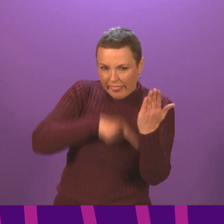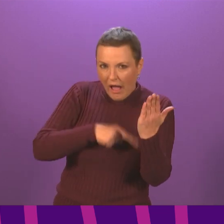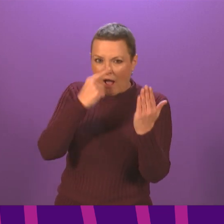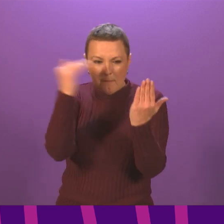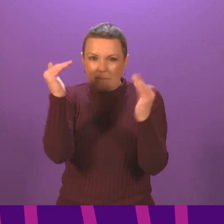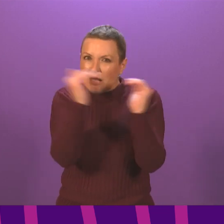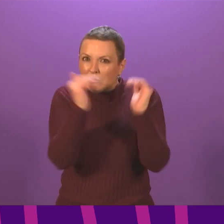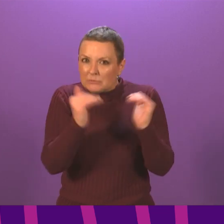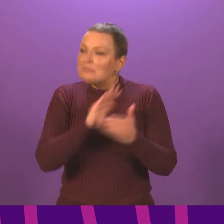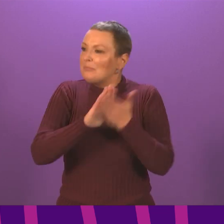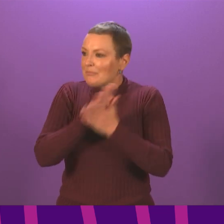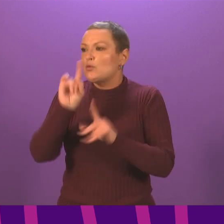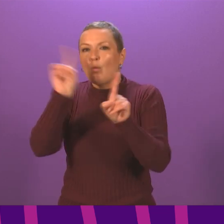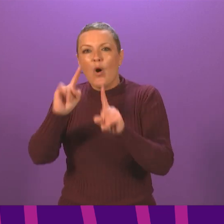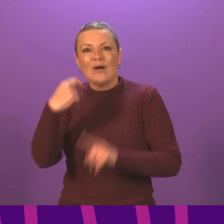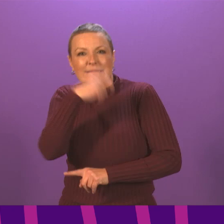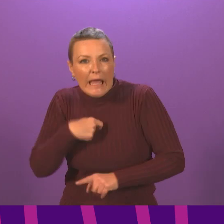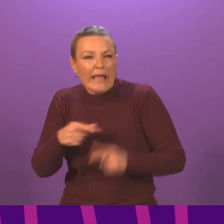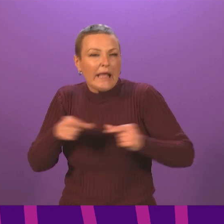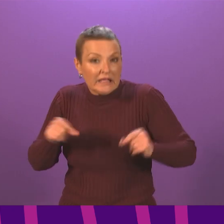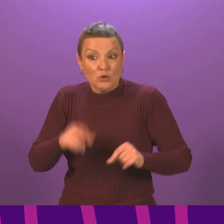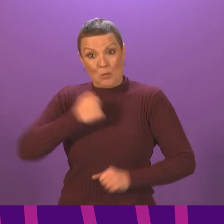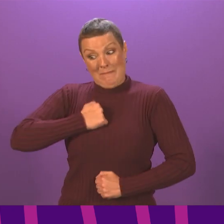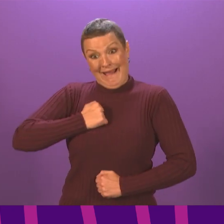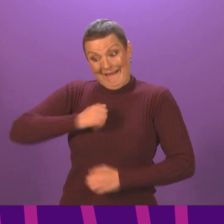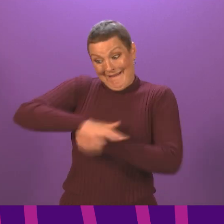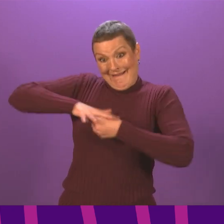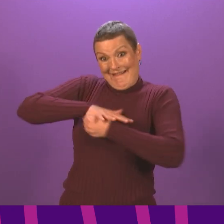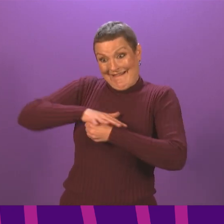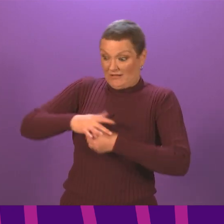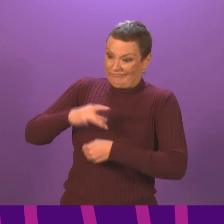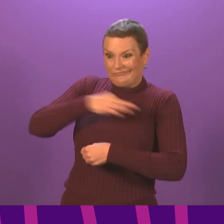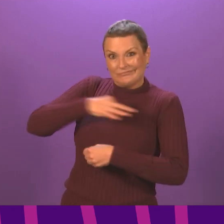by the local directorate of public health, so my clinical adviser team is looking at